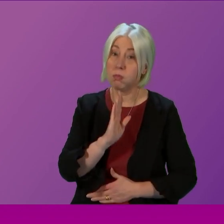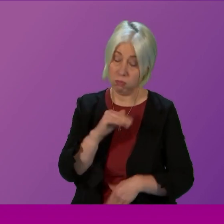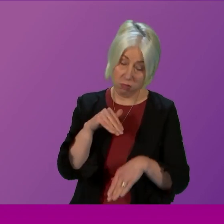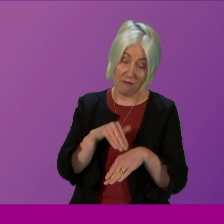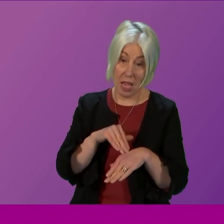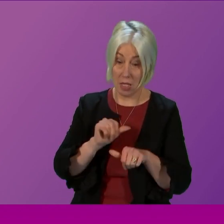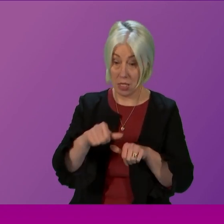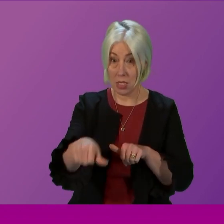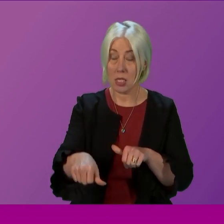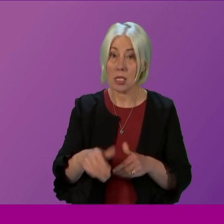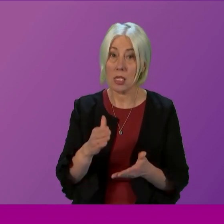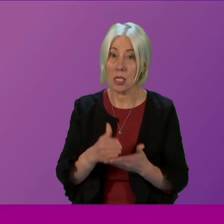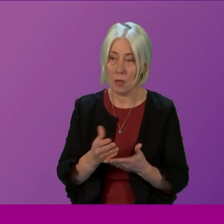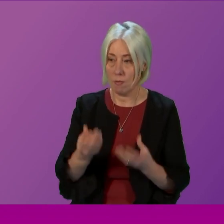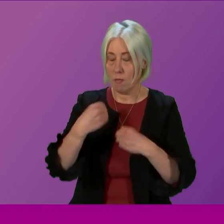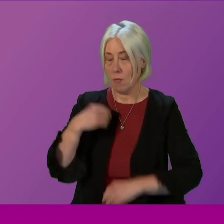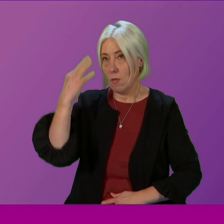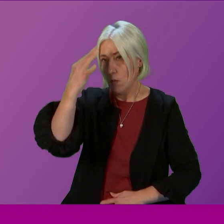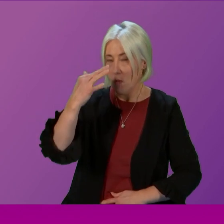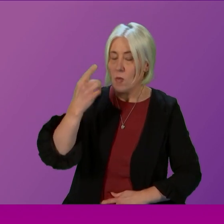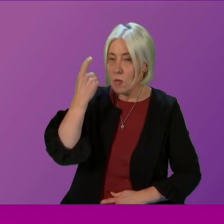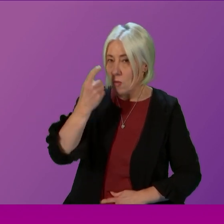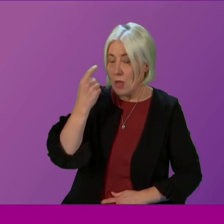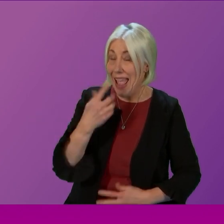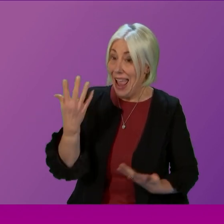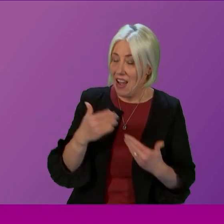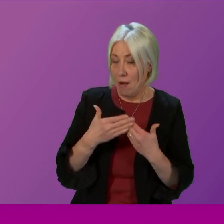We take that seriously and will consider what further action the